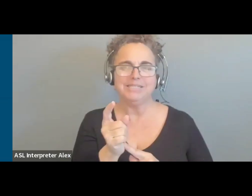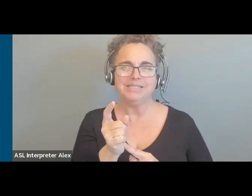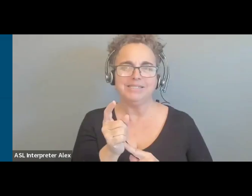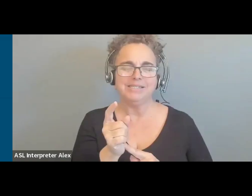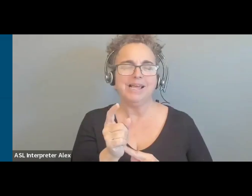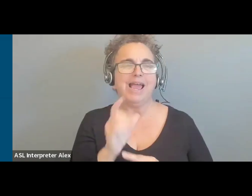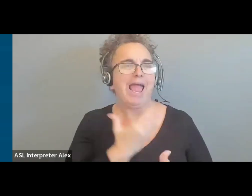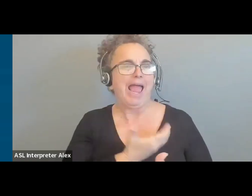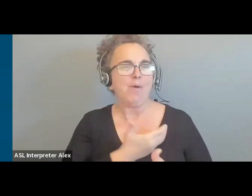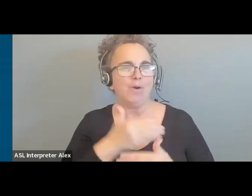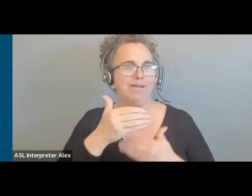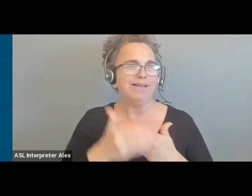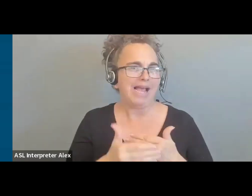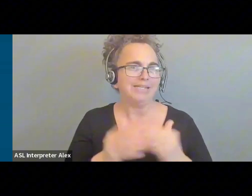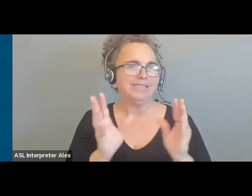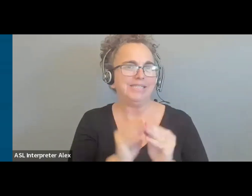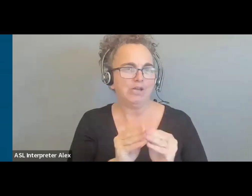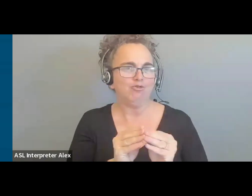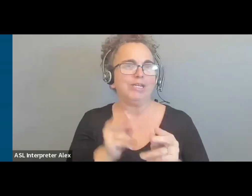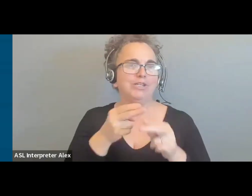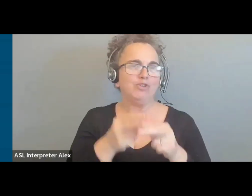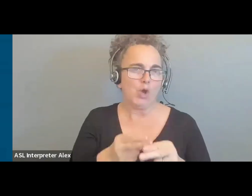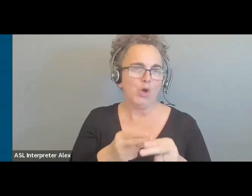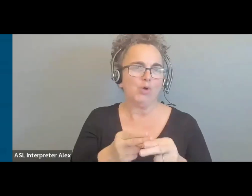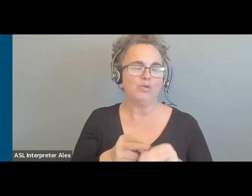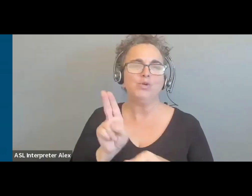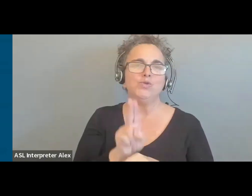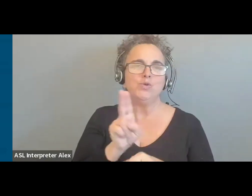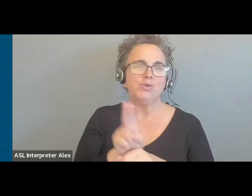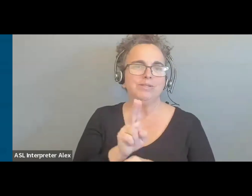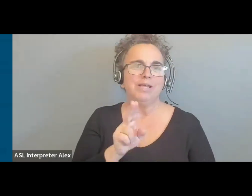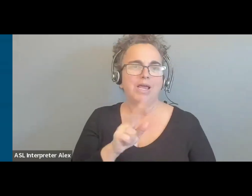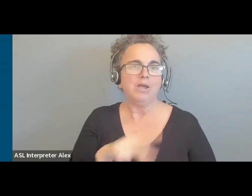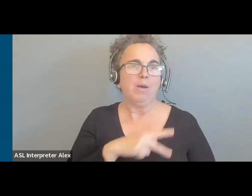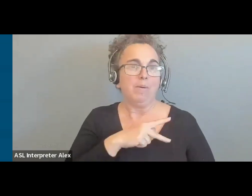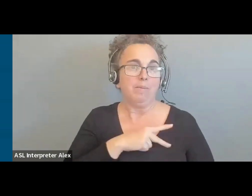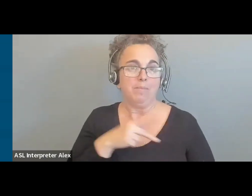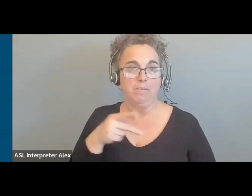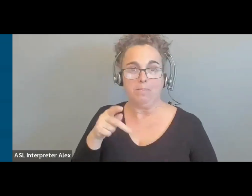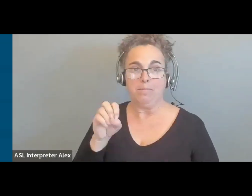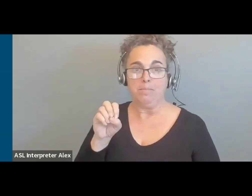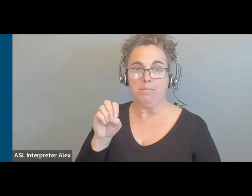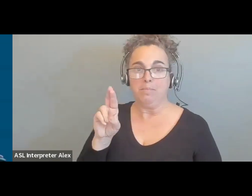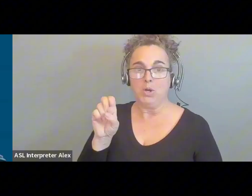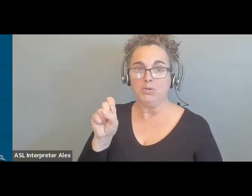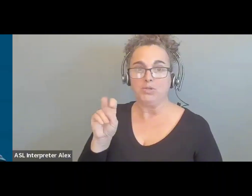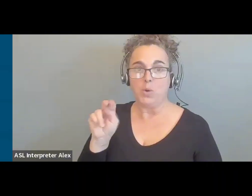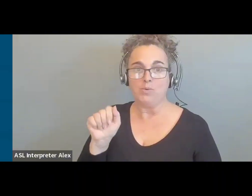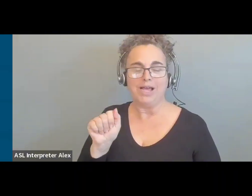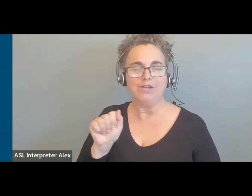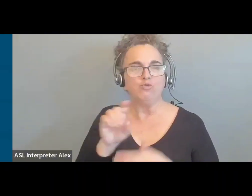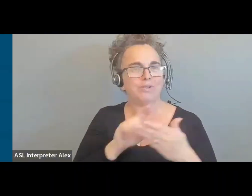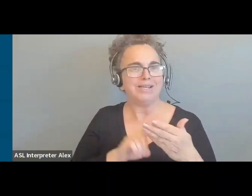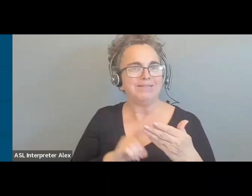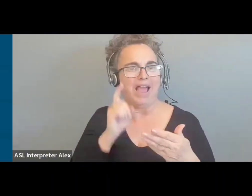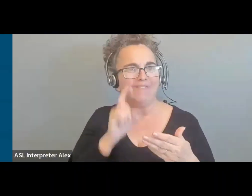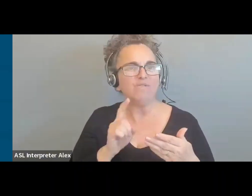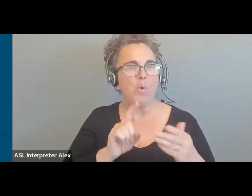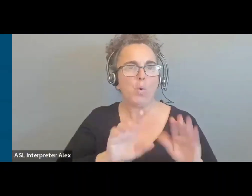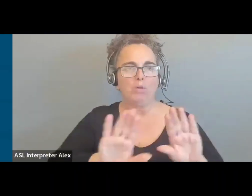Our next session is called Using Personas to Design for Differences. So we hope you'll join us in that one.